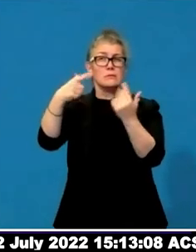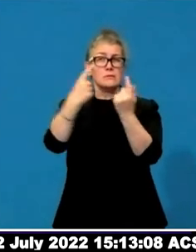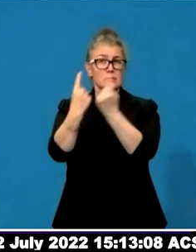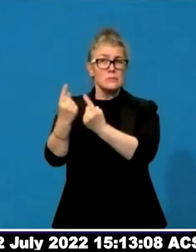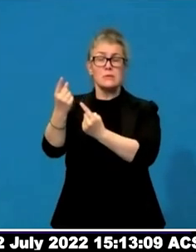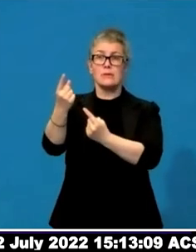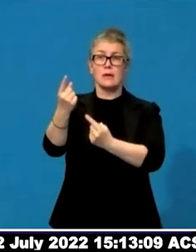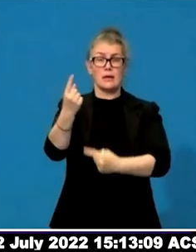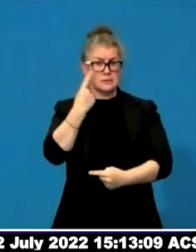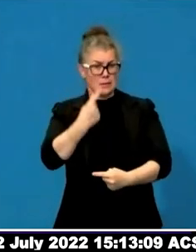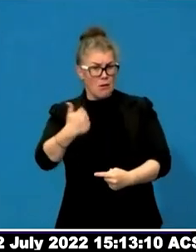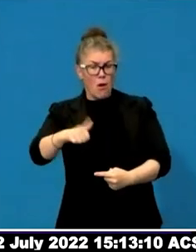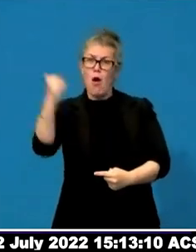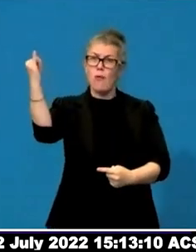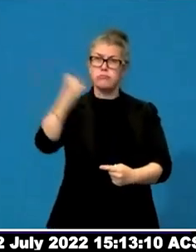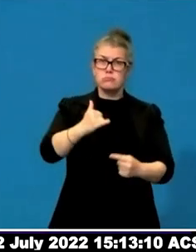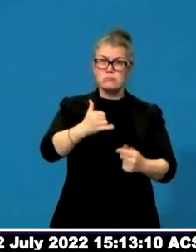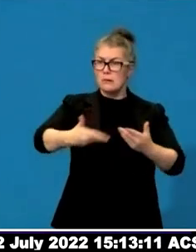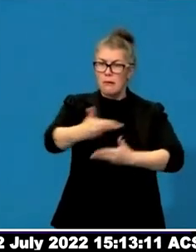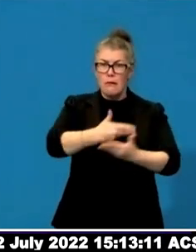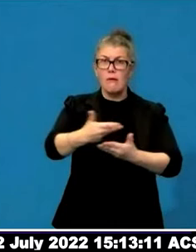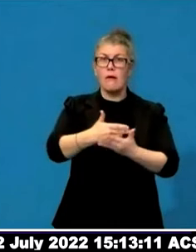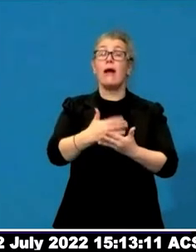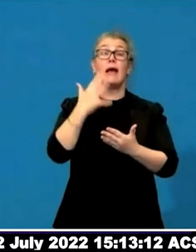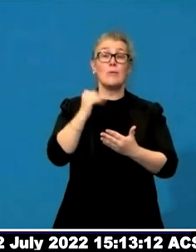and when they got home their whole demeanour was so different.